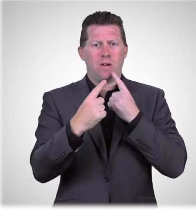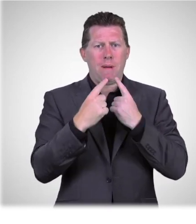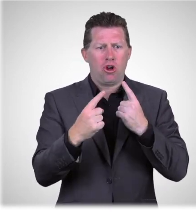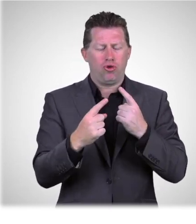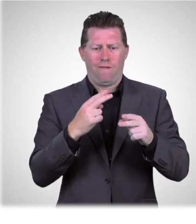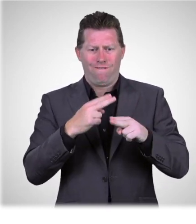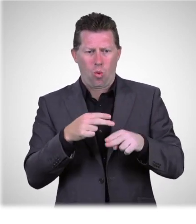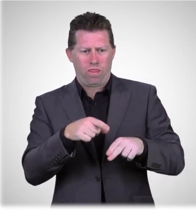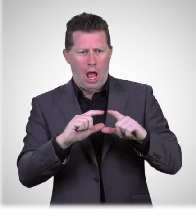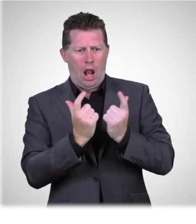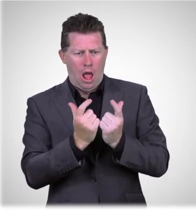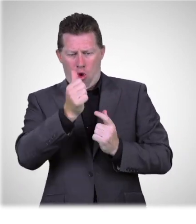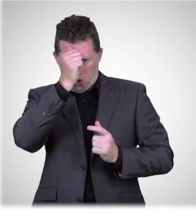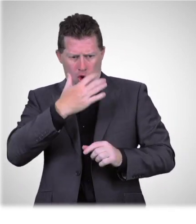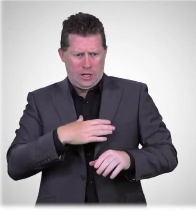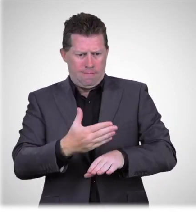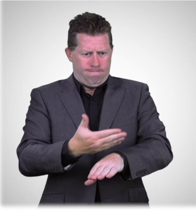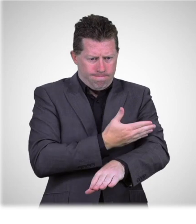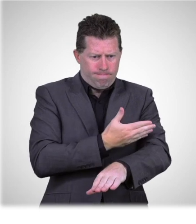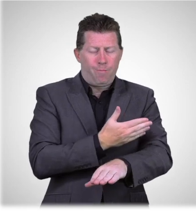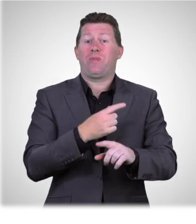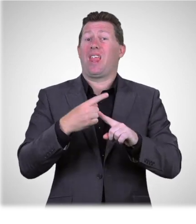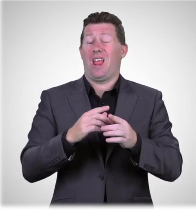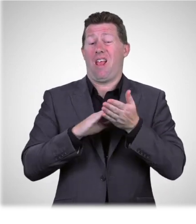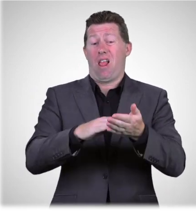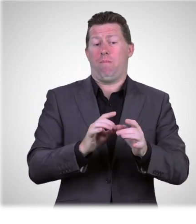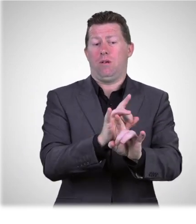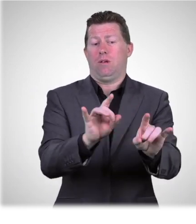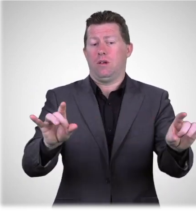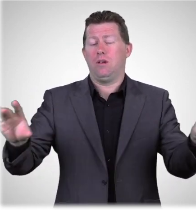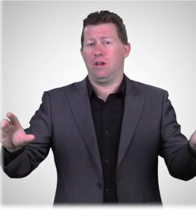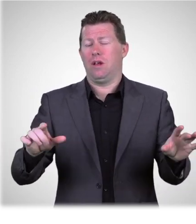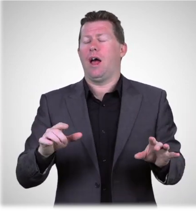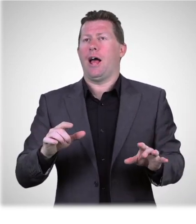the pre-class activities and it can also help direct students self-study activities.